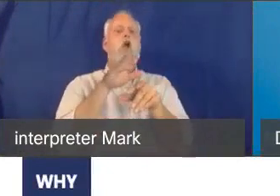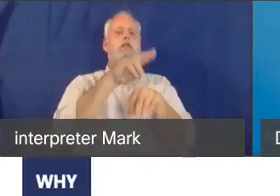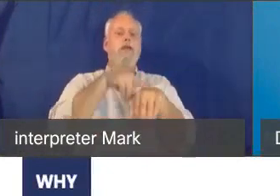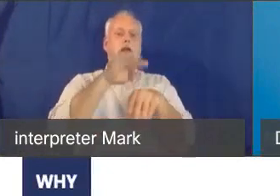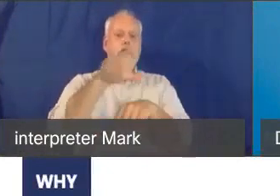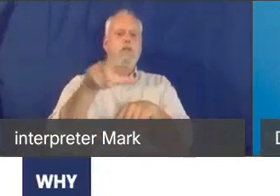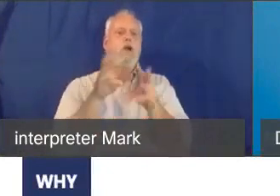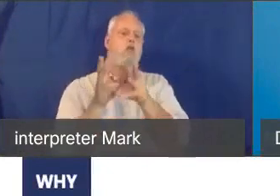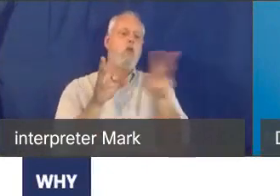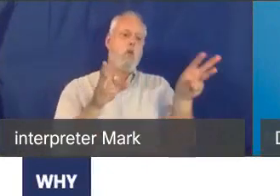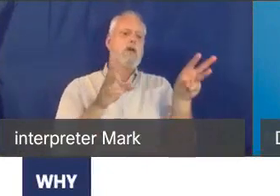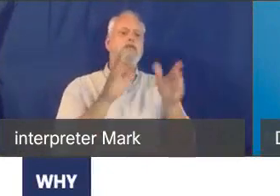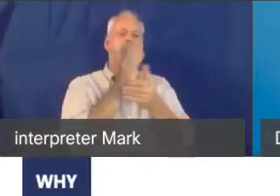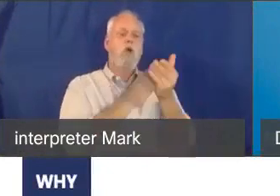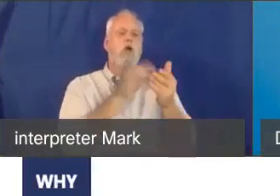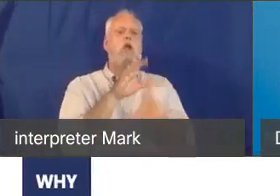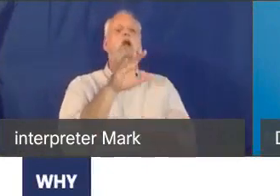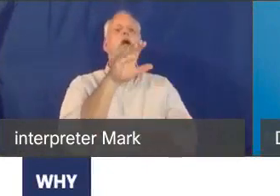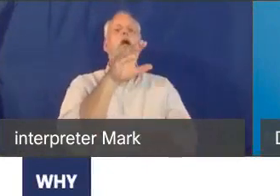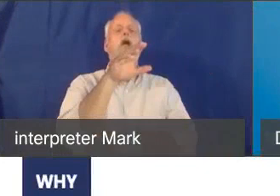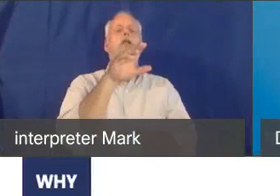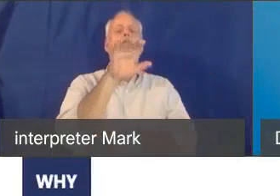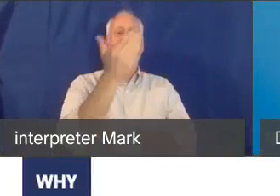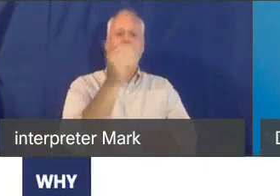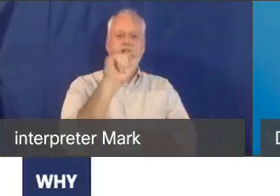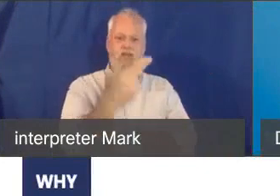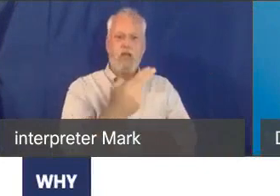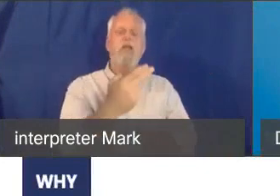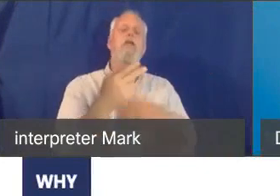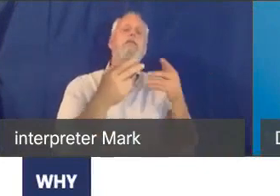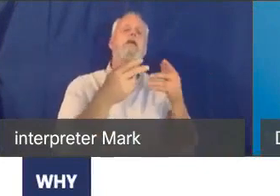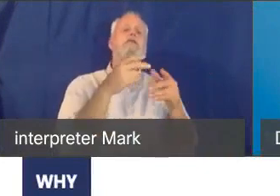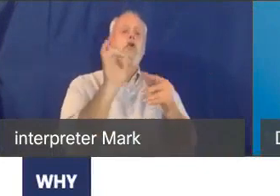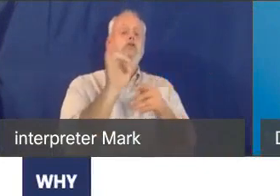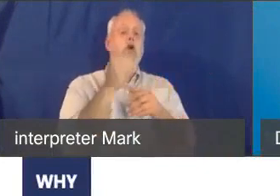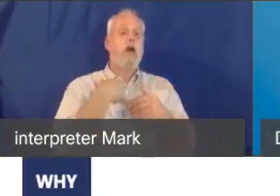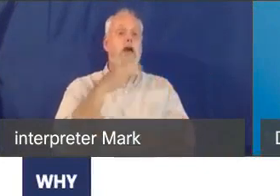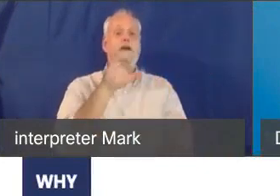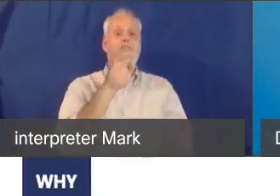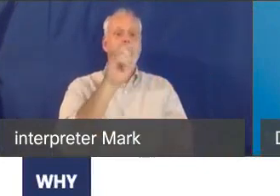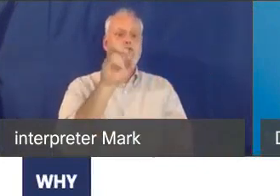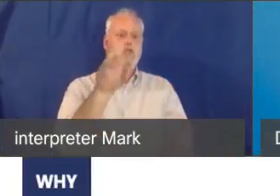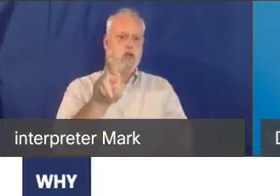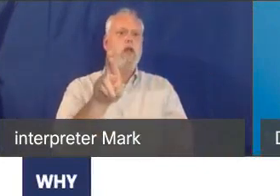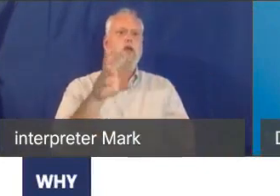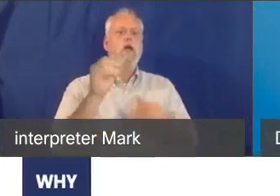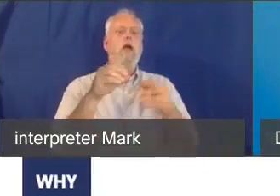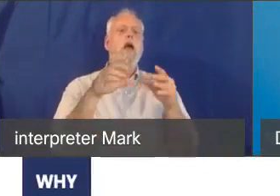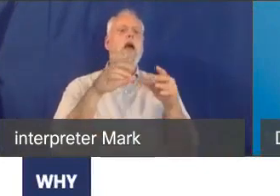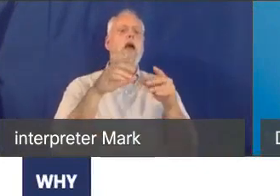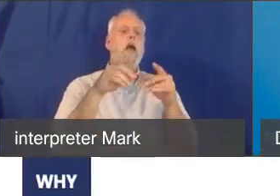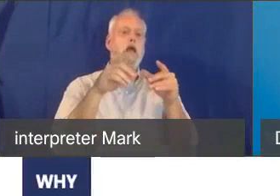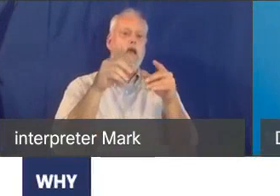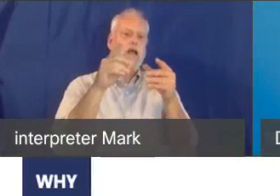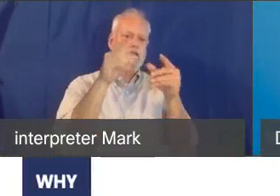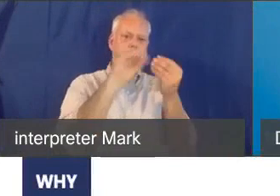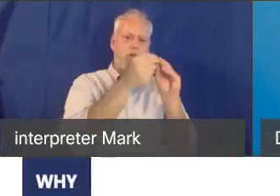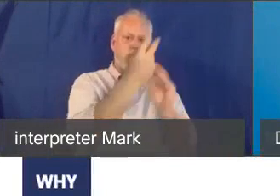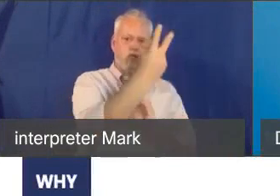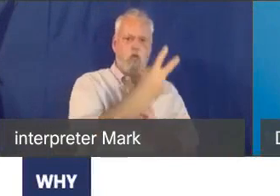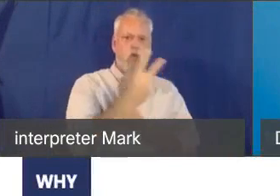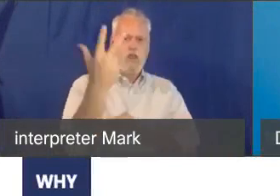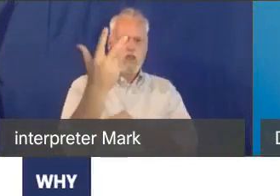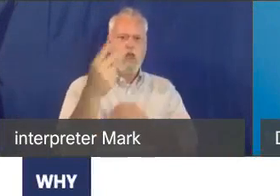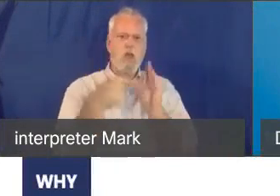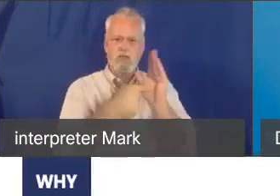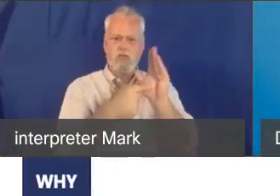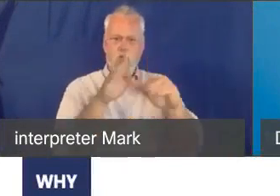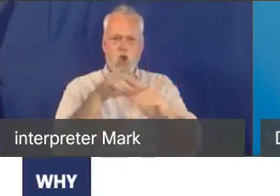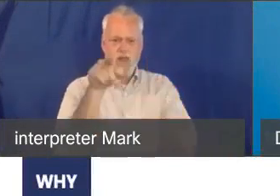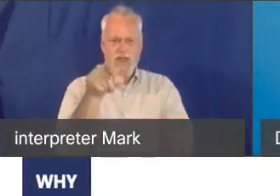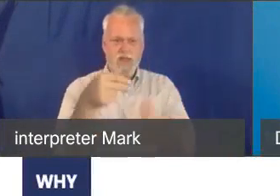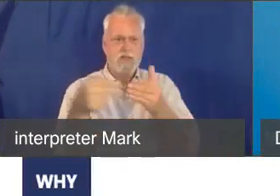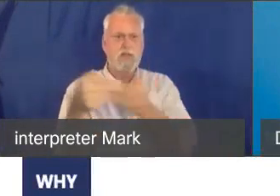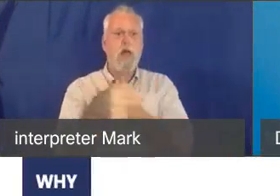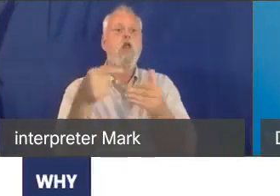Um, all these late buys our service by the DC circulator, National Mall route, and the big best sightseeing company uses label numbers, 2 and 3, and I just want to point those out on the slide. Those are the big numbers.